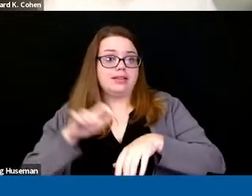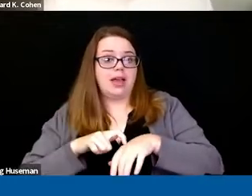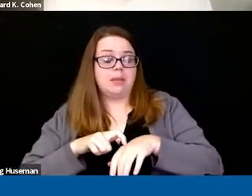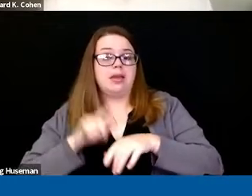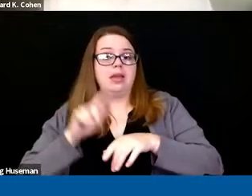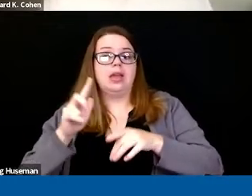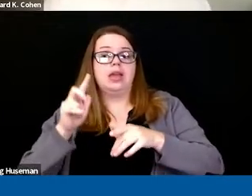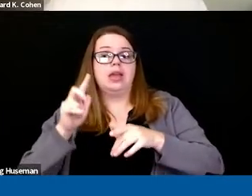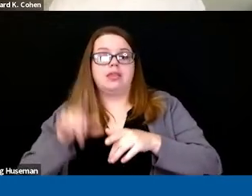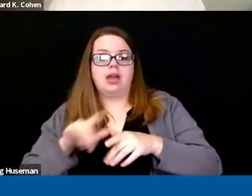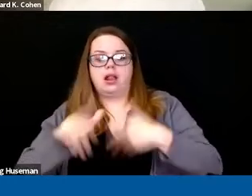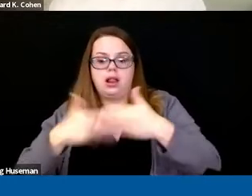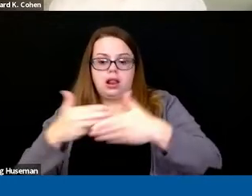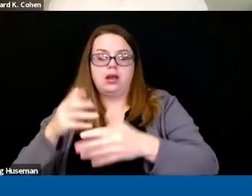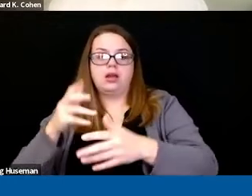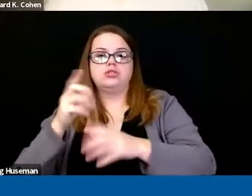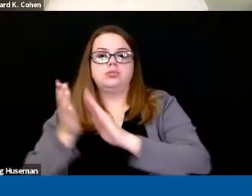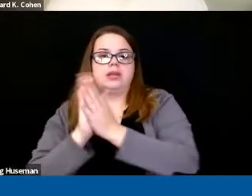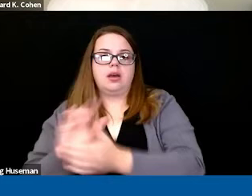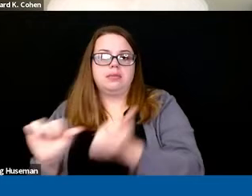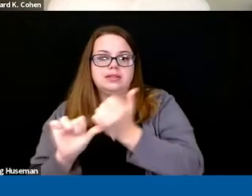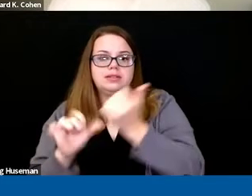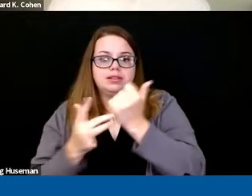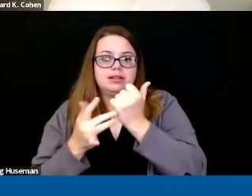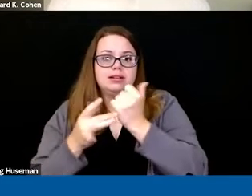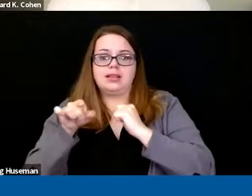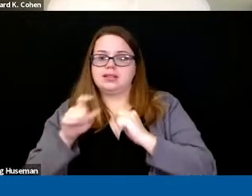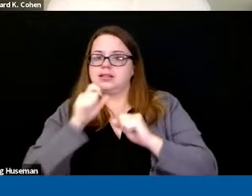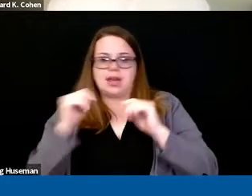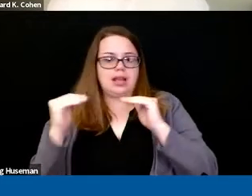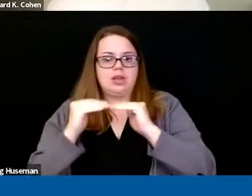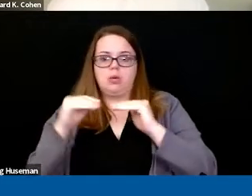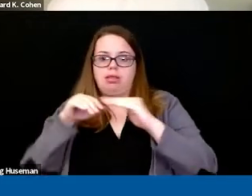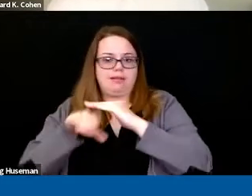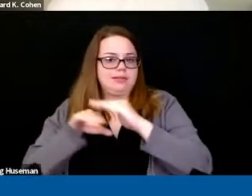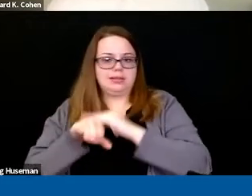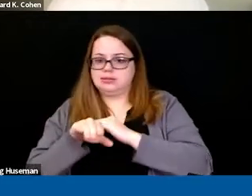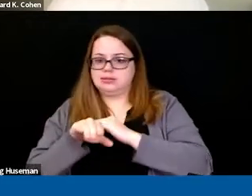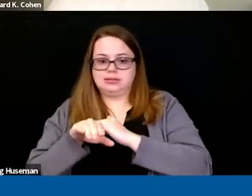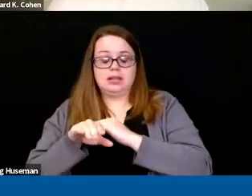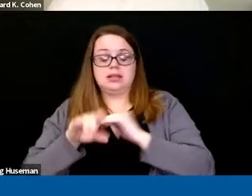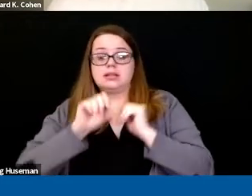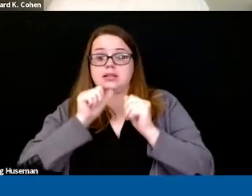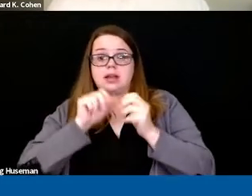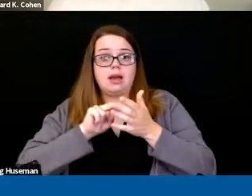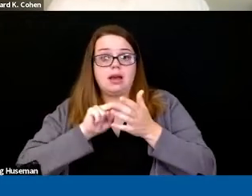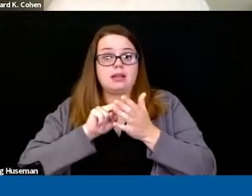One thing to be aware of is that ARIA does not equal accessibility, right? So not to diminish the importance and impact of ARIA,